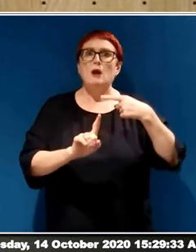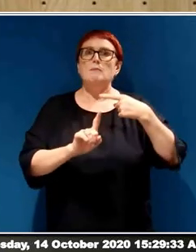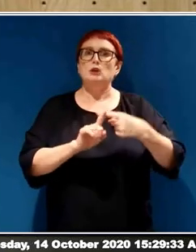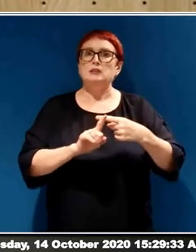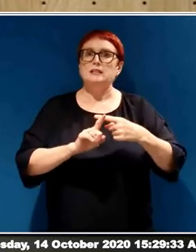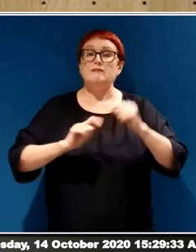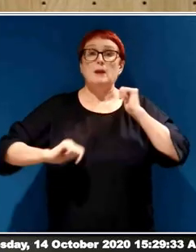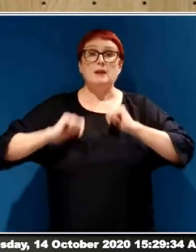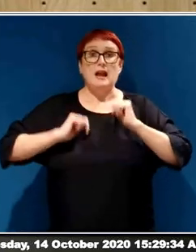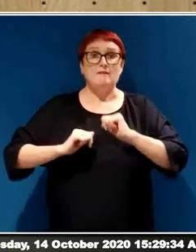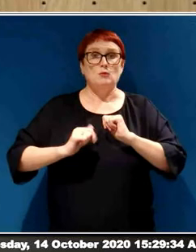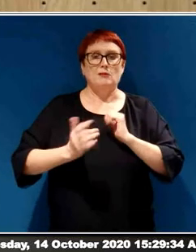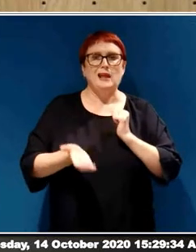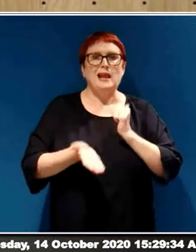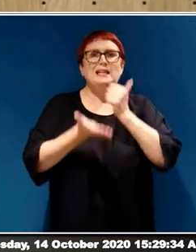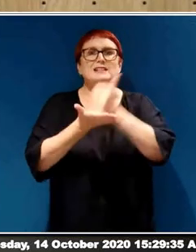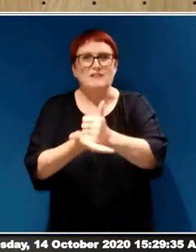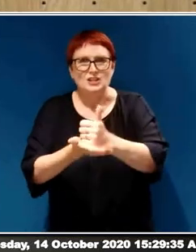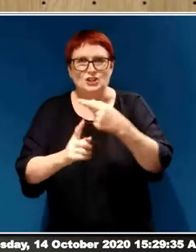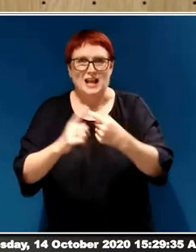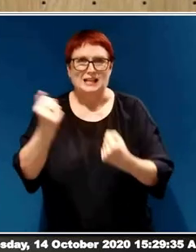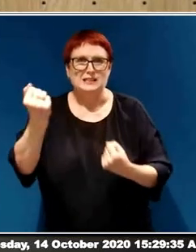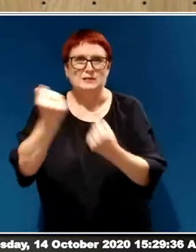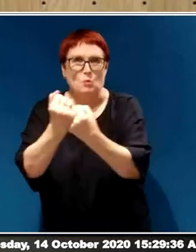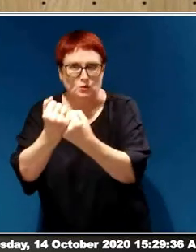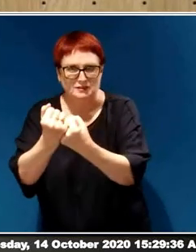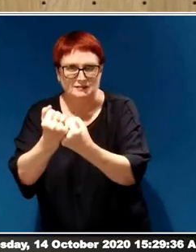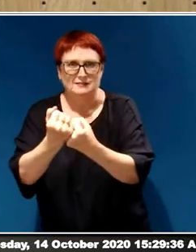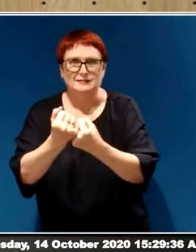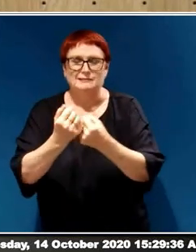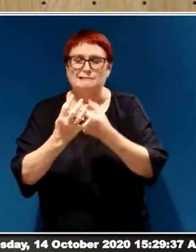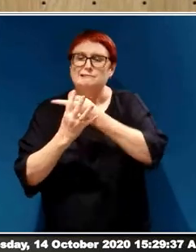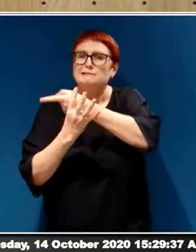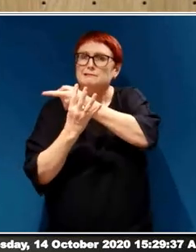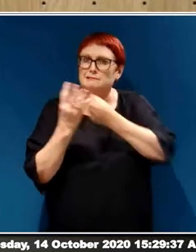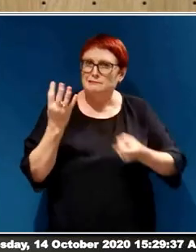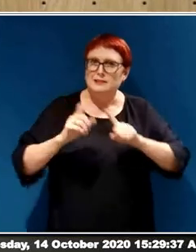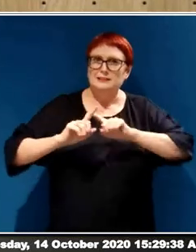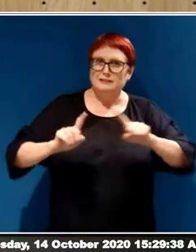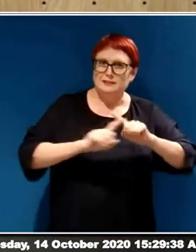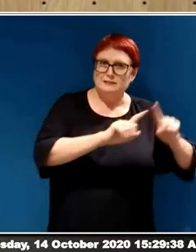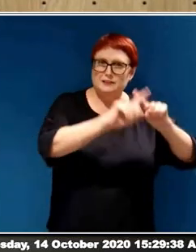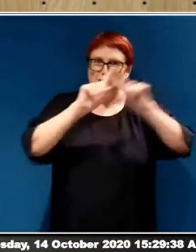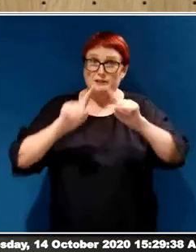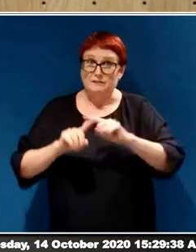So just to be clear, all of those names are the things that I'm talking about.